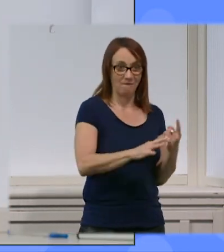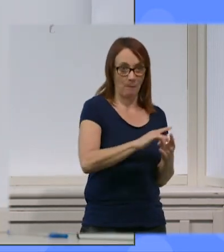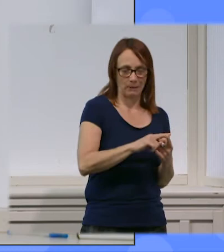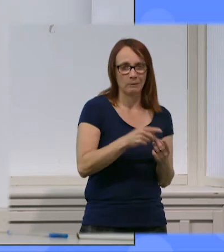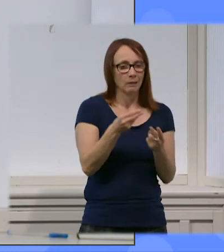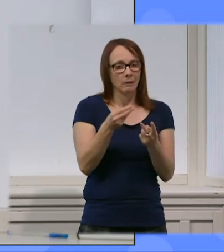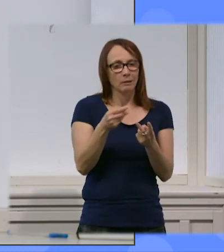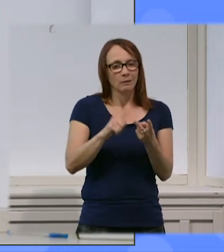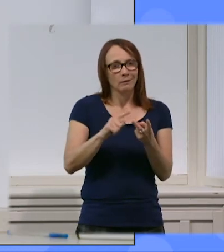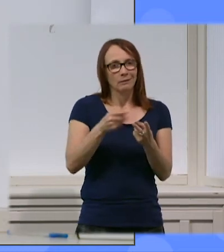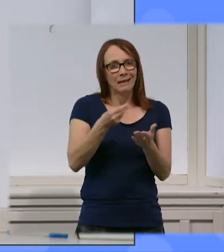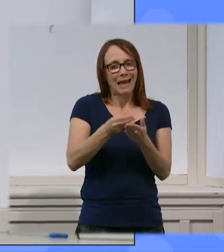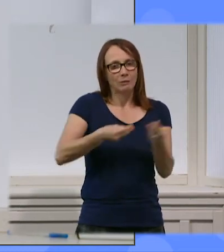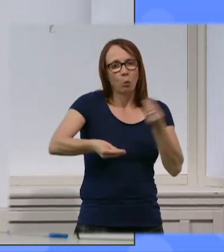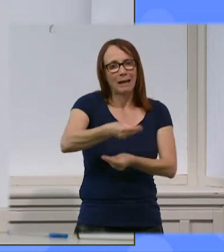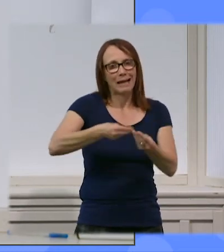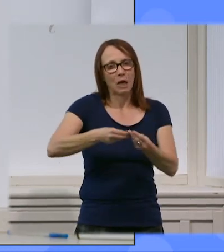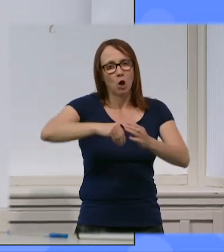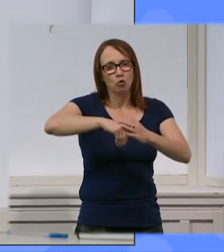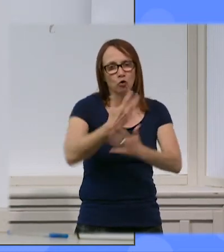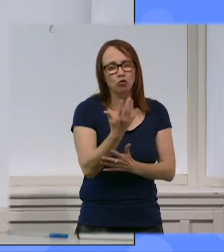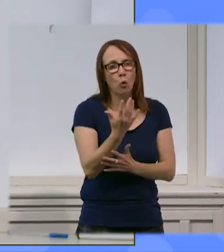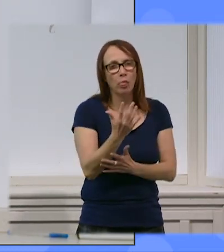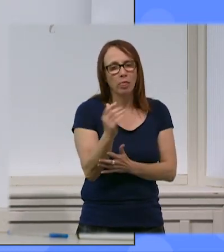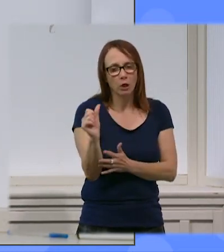about making sure that economic growth produces fair it comes for everyone and